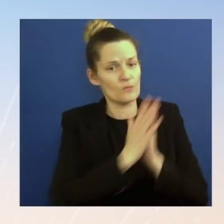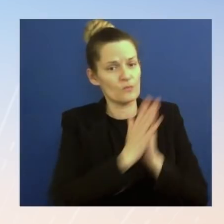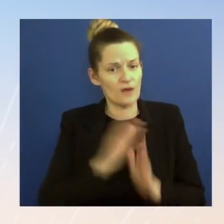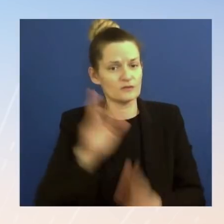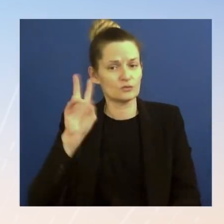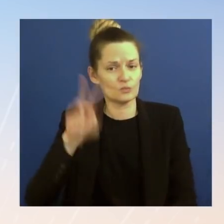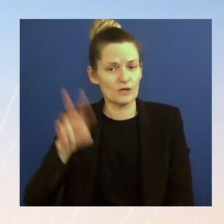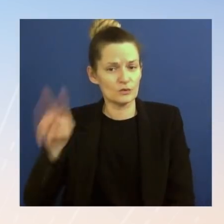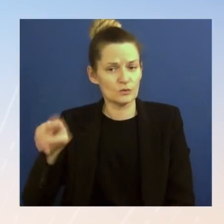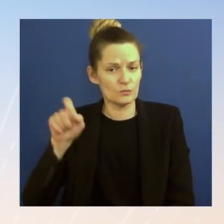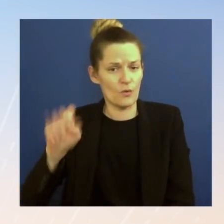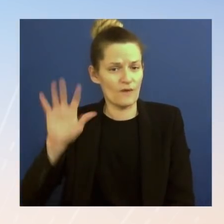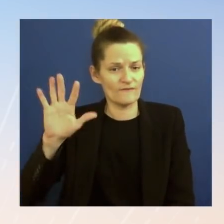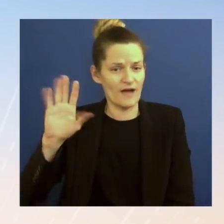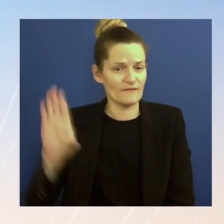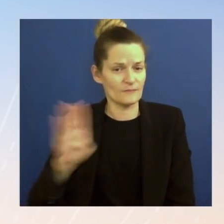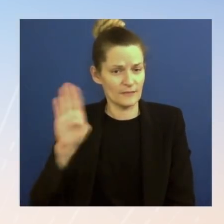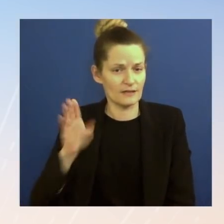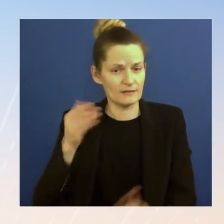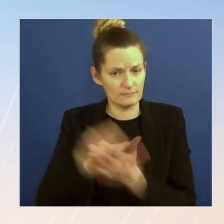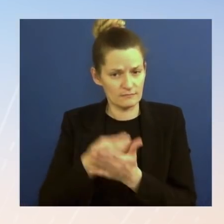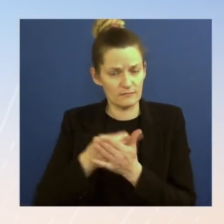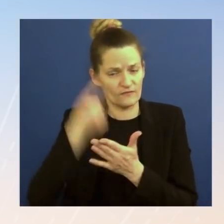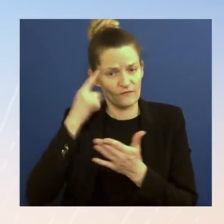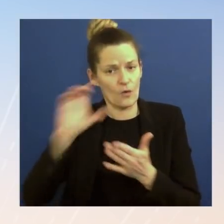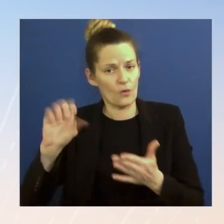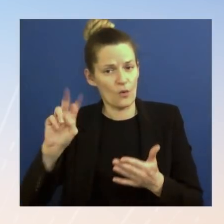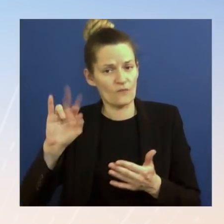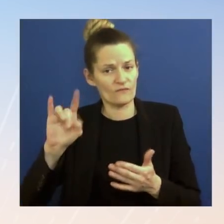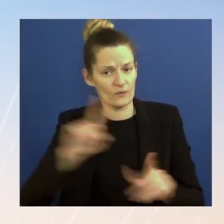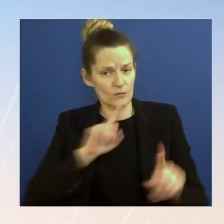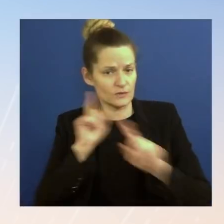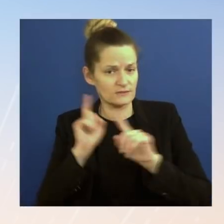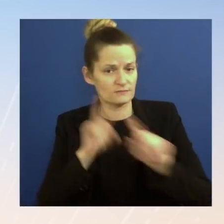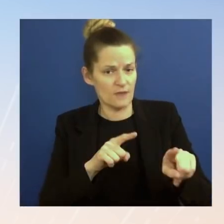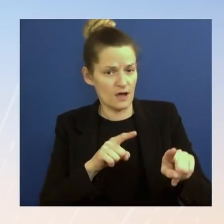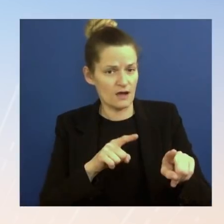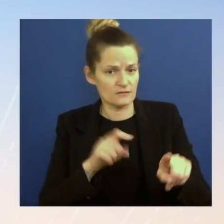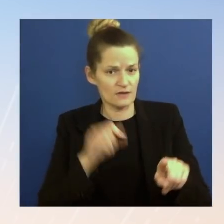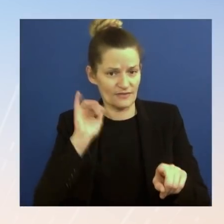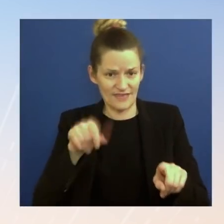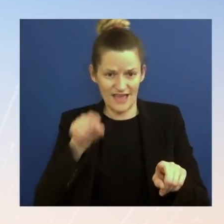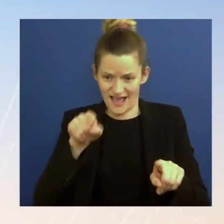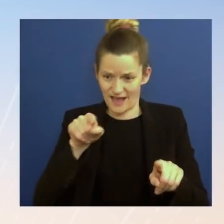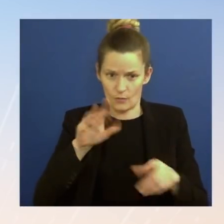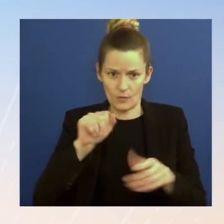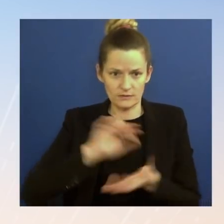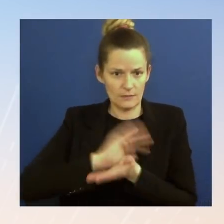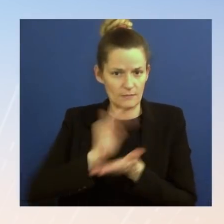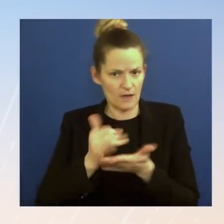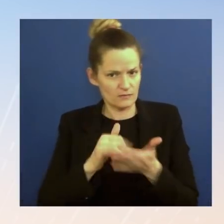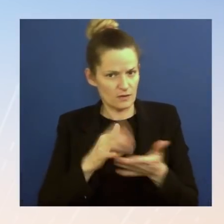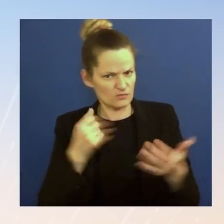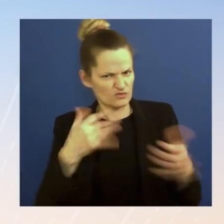because that is the funding we felt we needed. That does not mean it would cover the needs in -- forever.